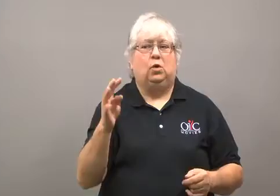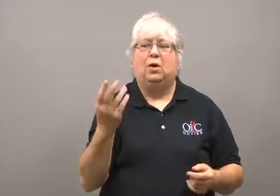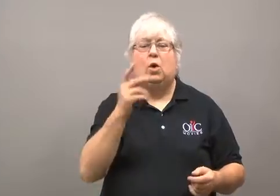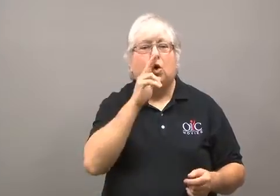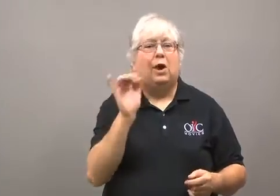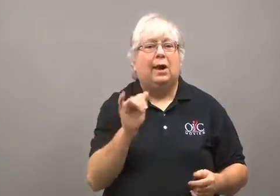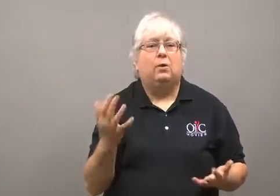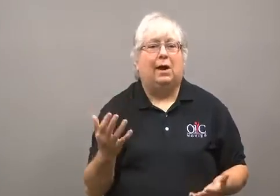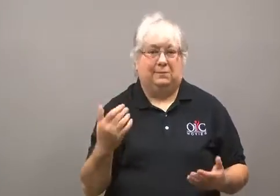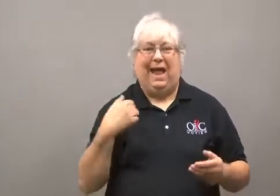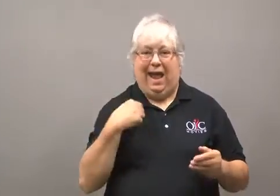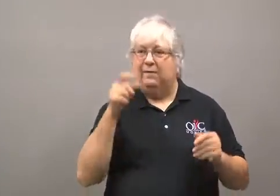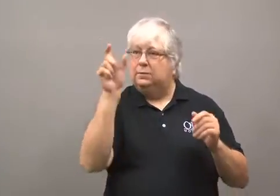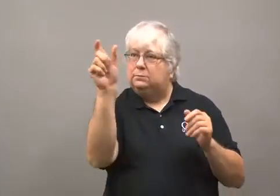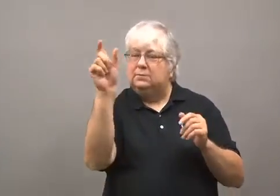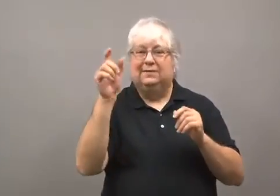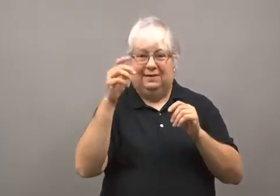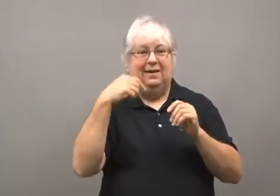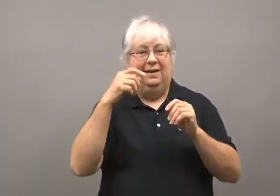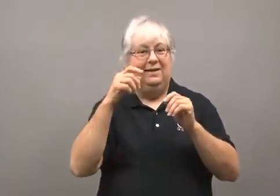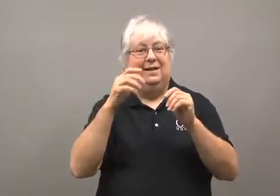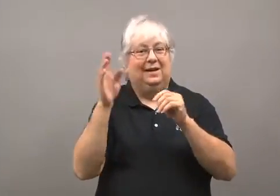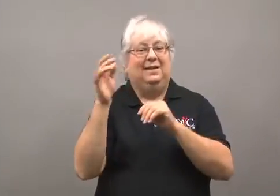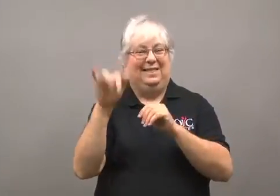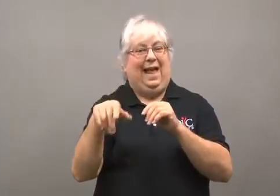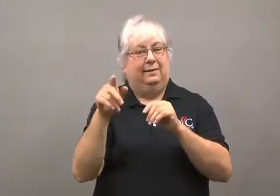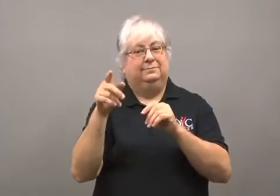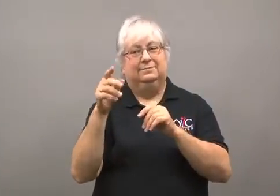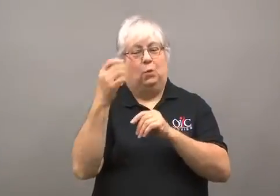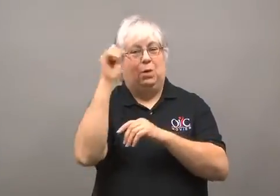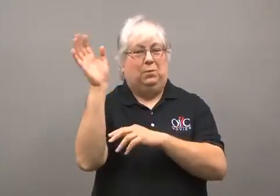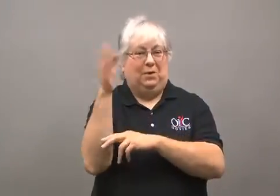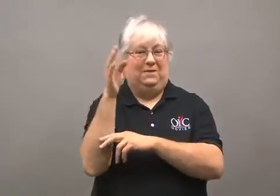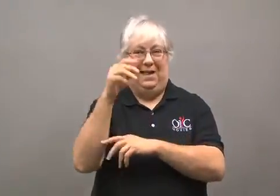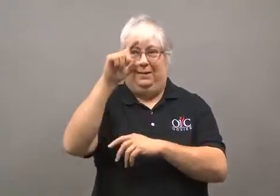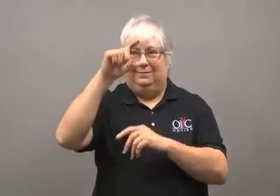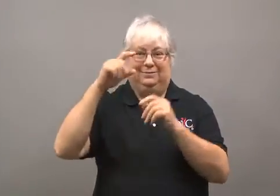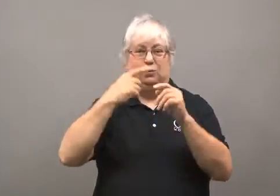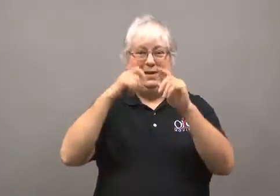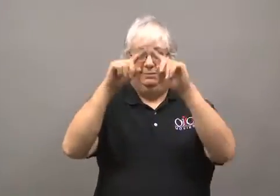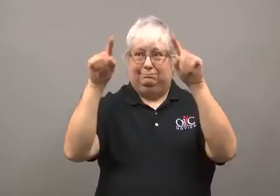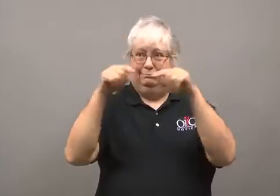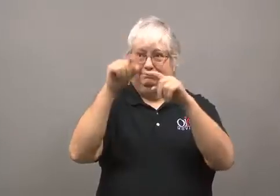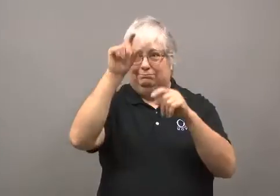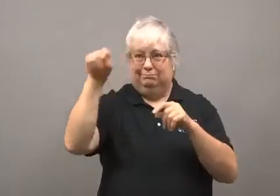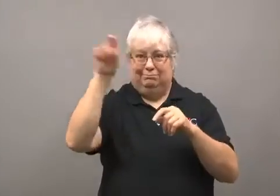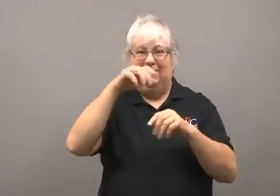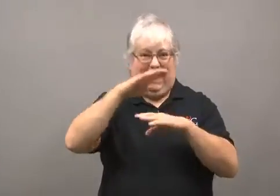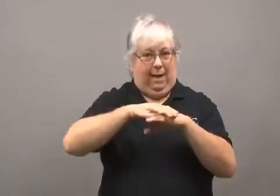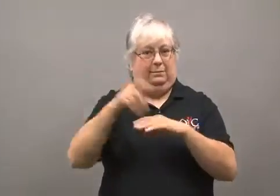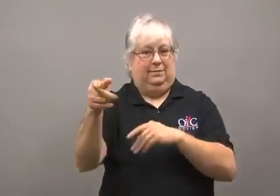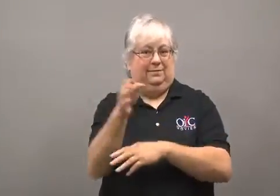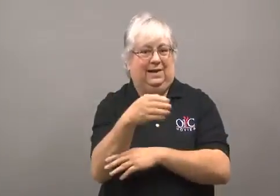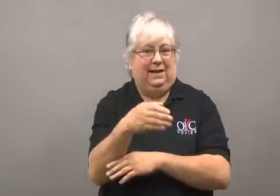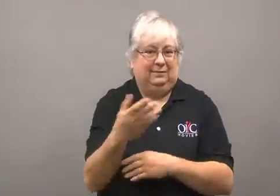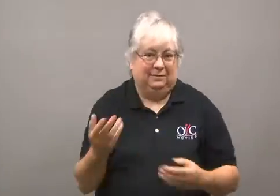There is a small confederate flag as part of the design.